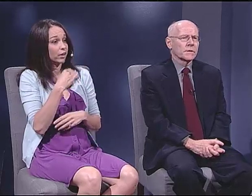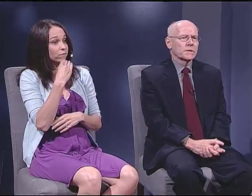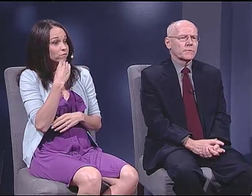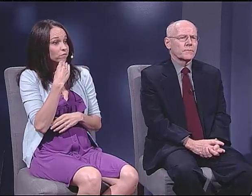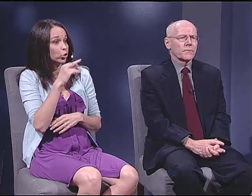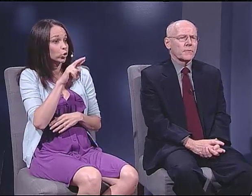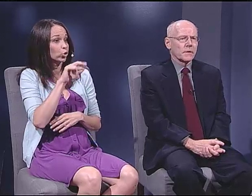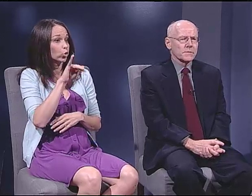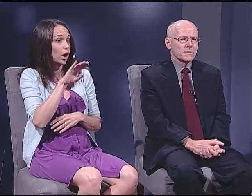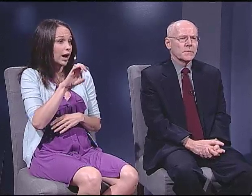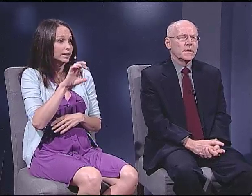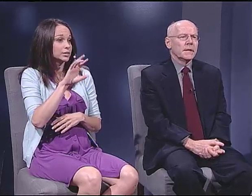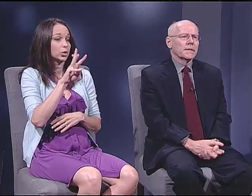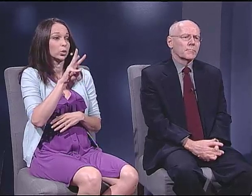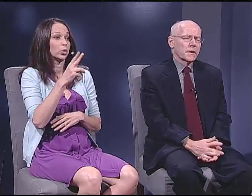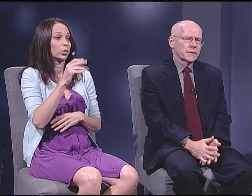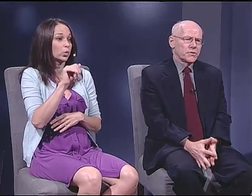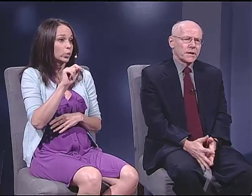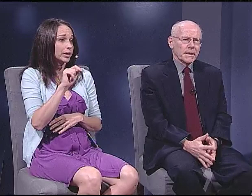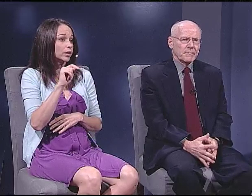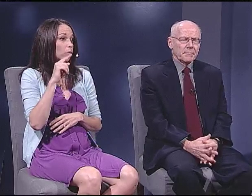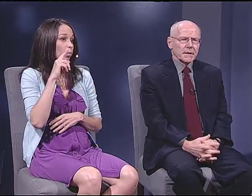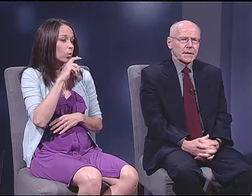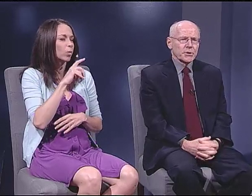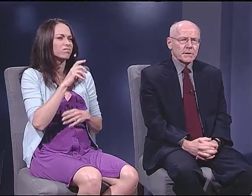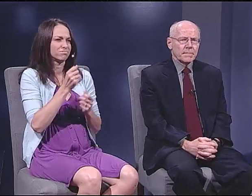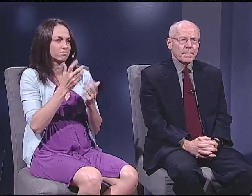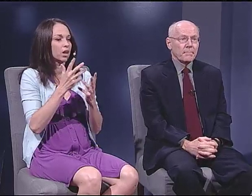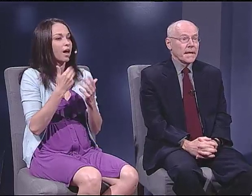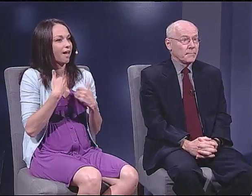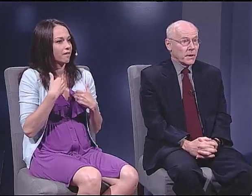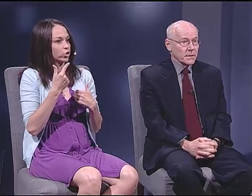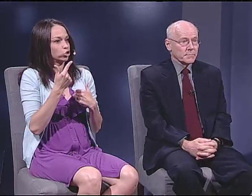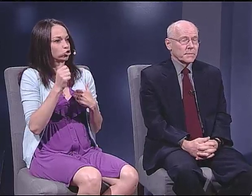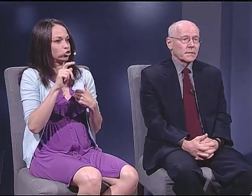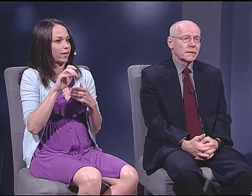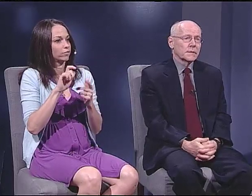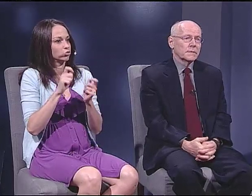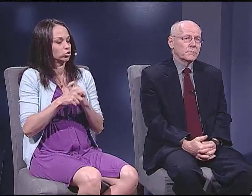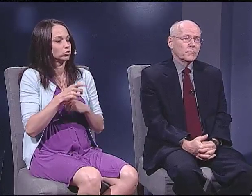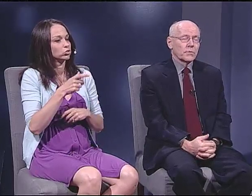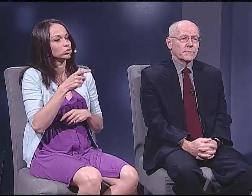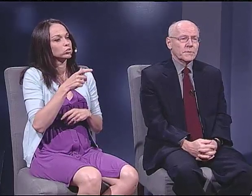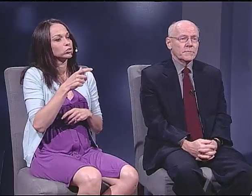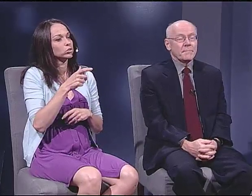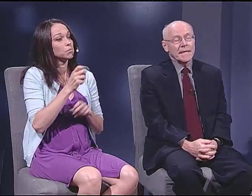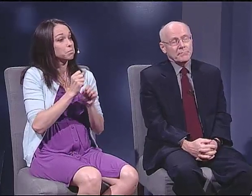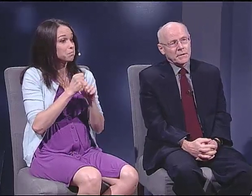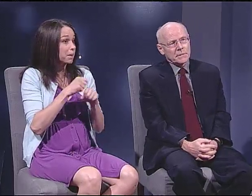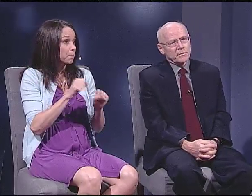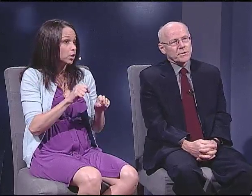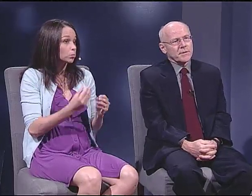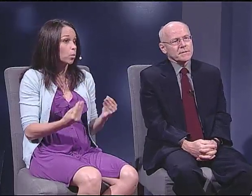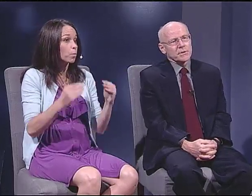and so forth are also the product of genetic manipulation, making possible more food and making possible the transition